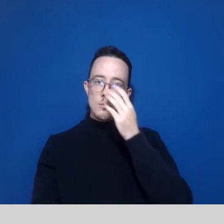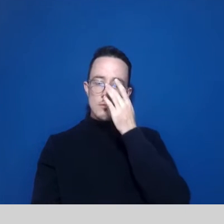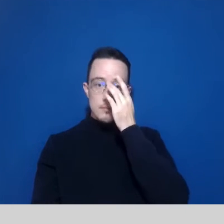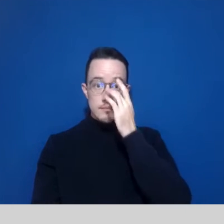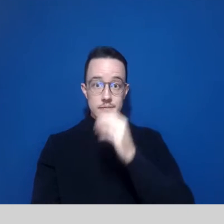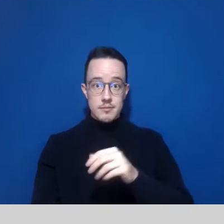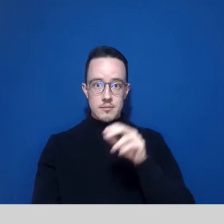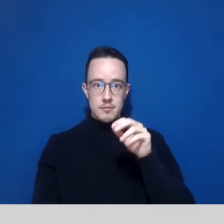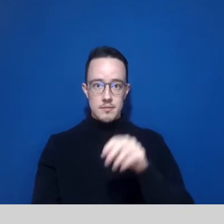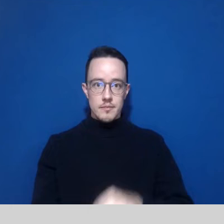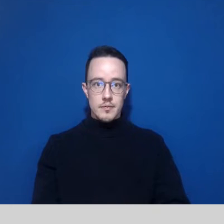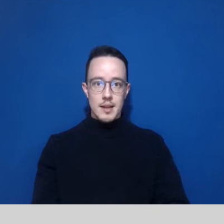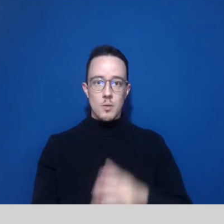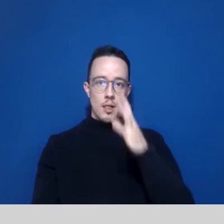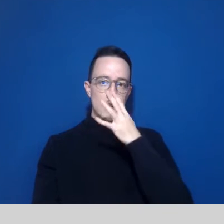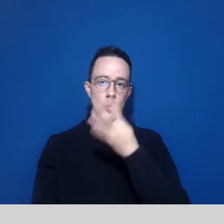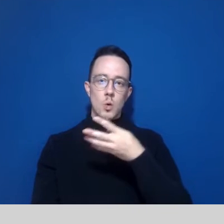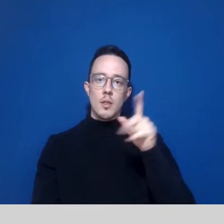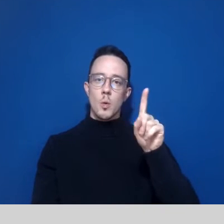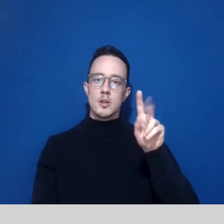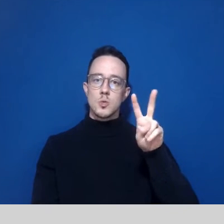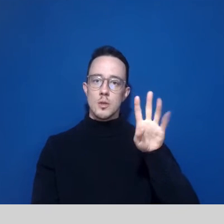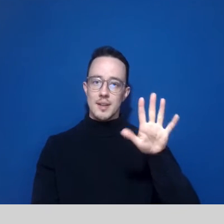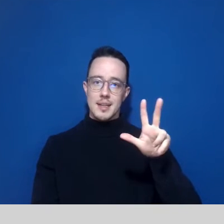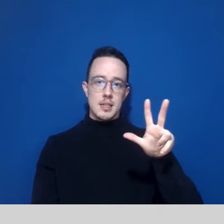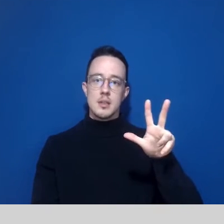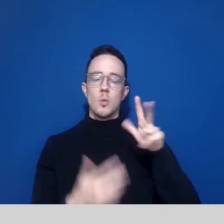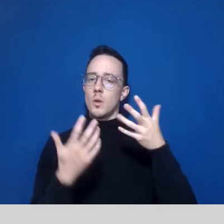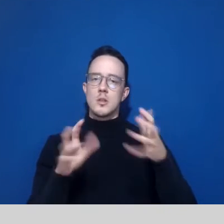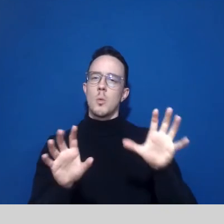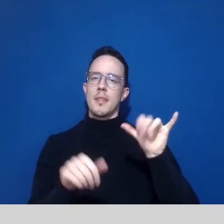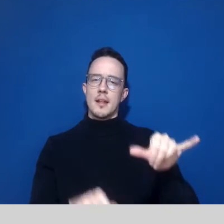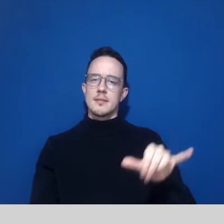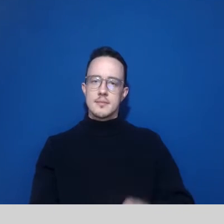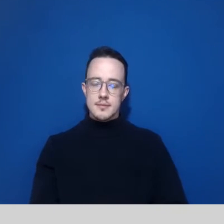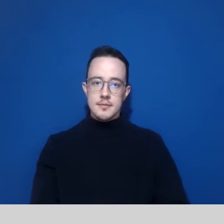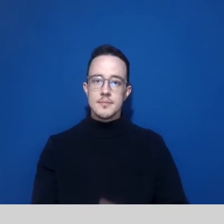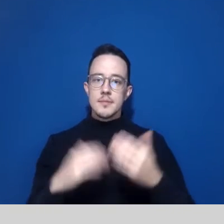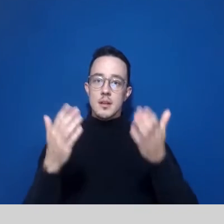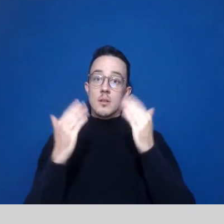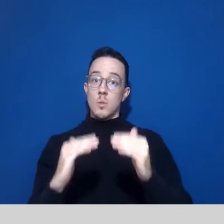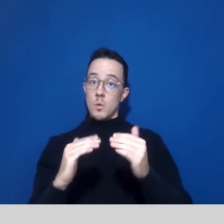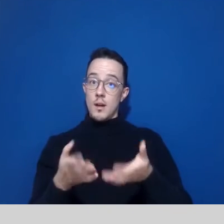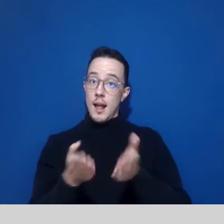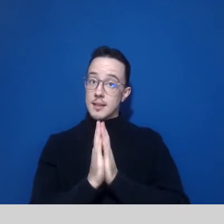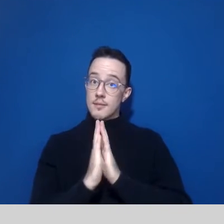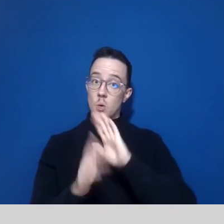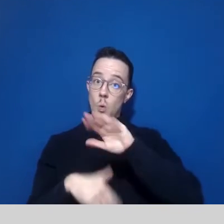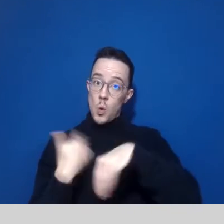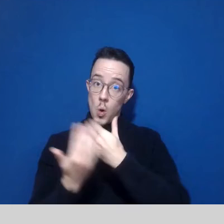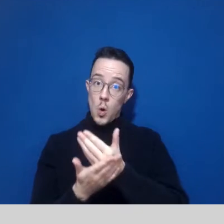so it will ignore the ü dieresis, and it will ignore the 1, 2, 3. No, we don't want that.